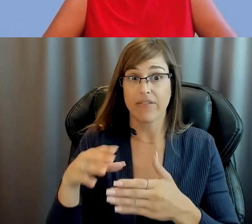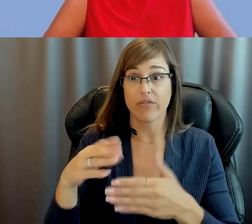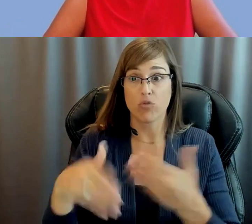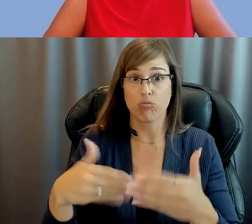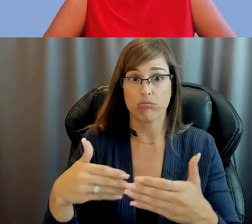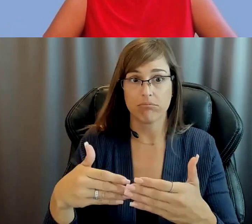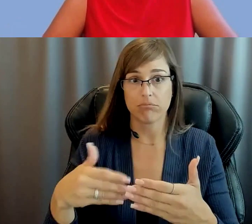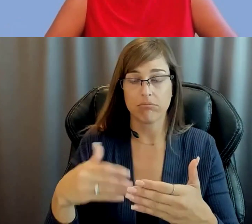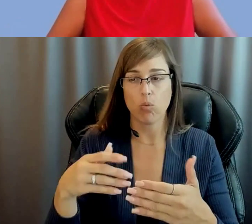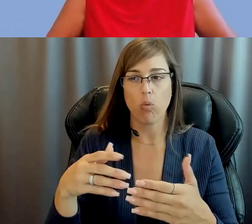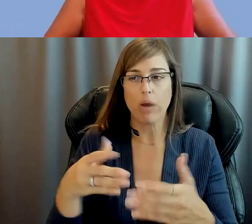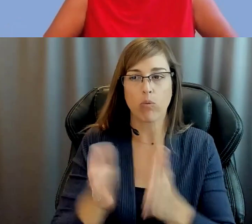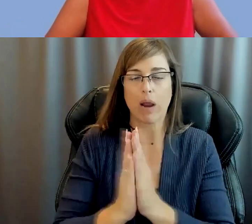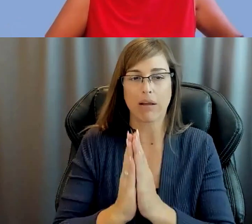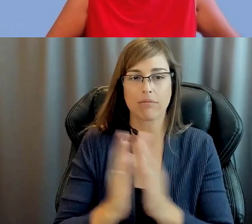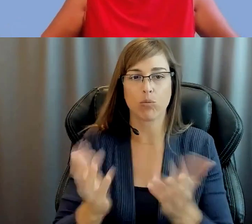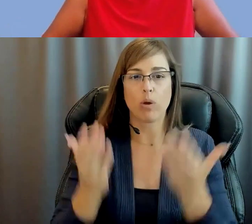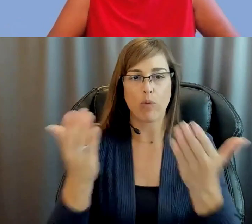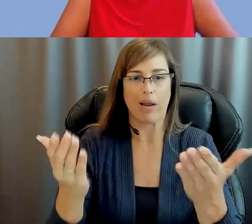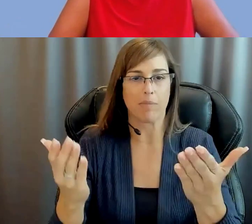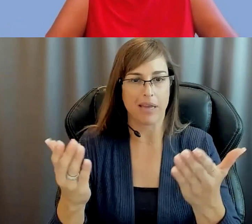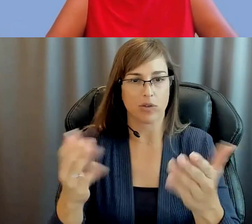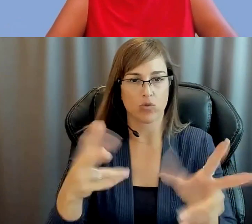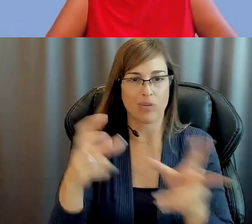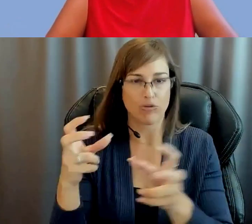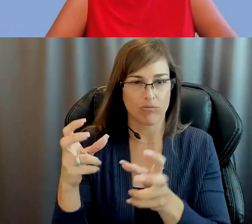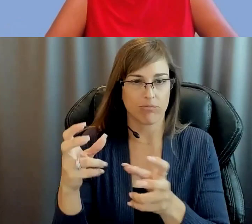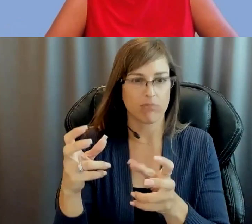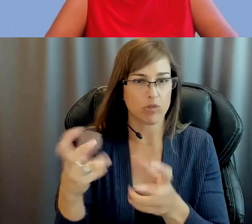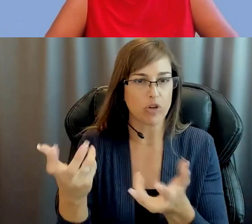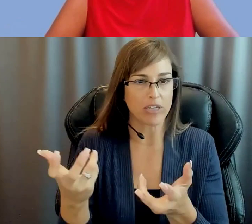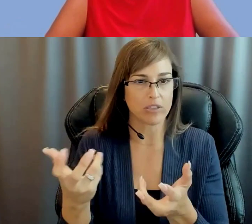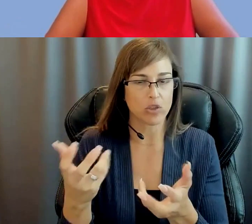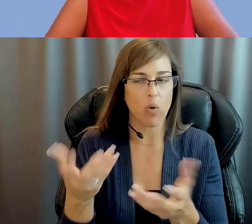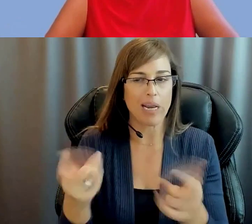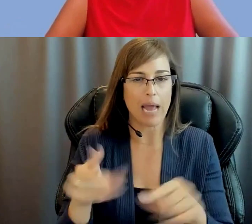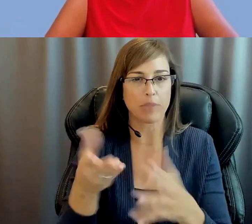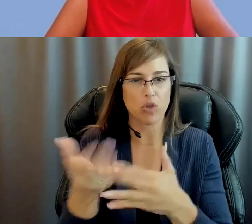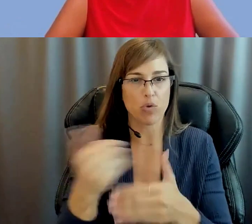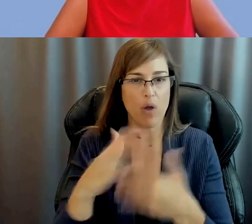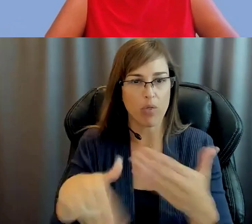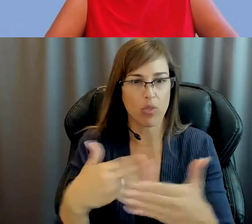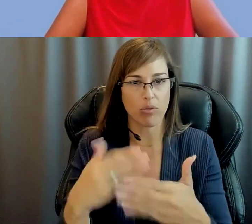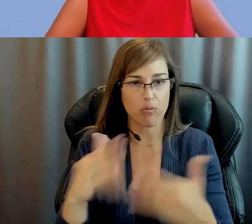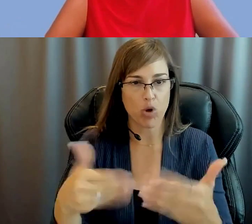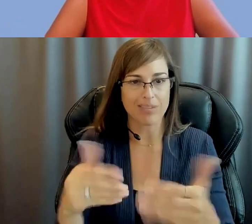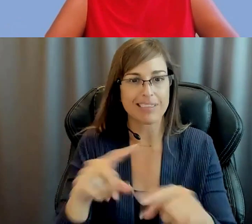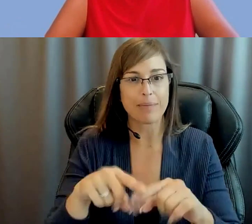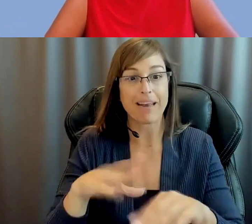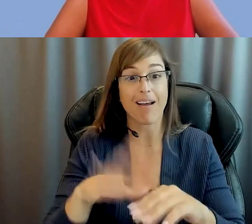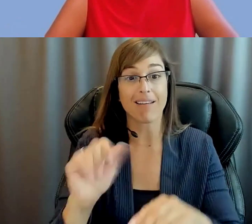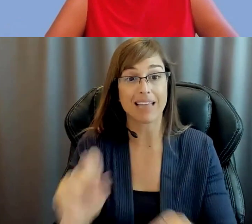So it happens all throughout the proceeding depending on the case and the institution.